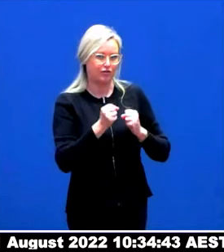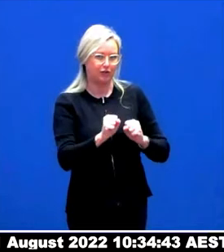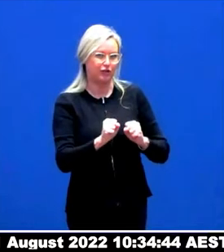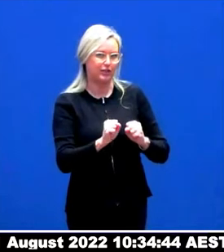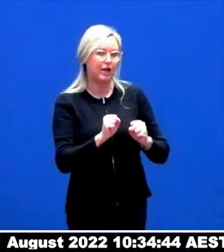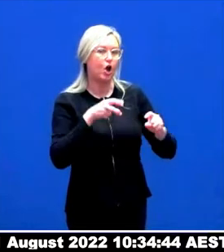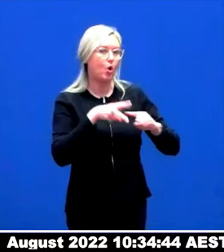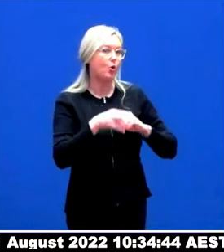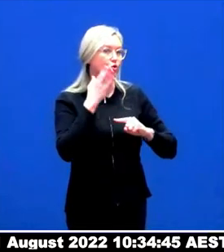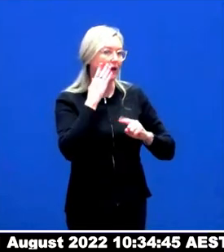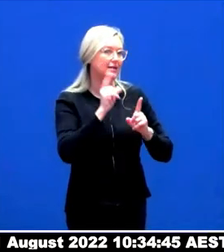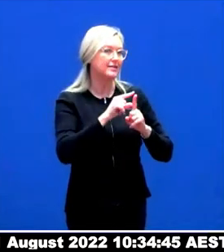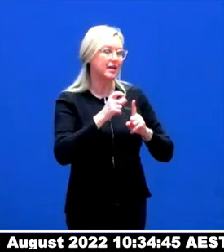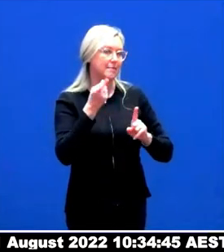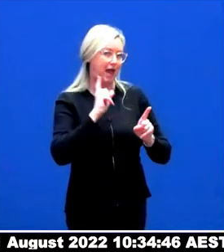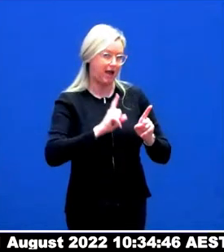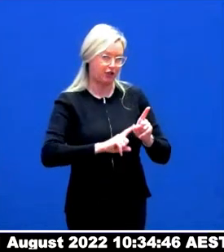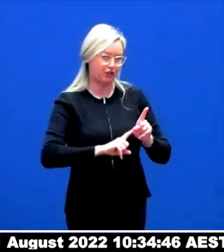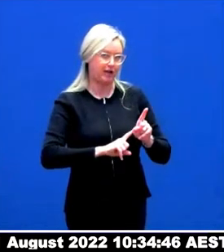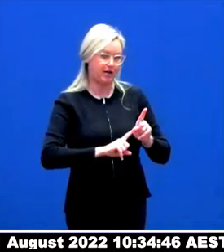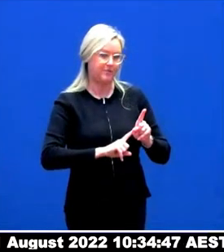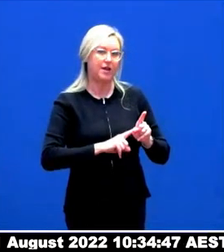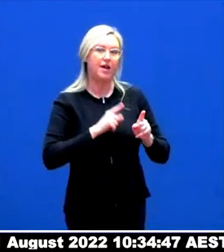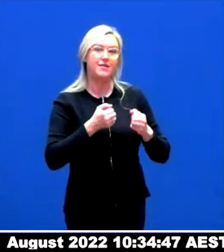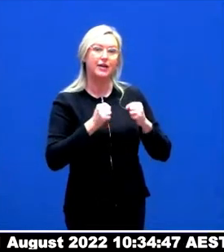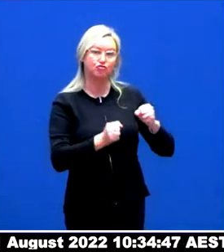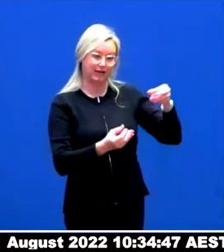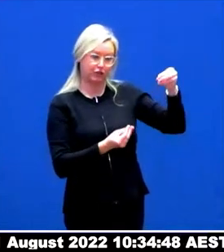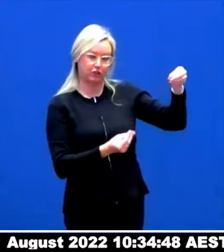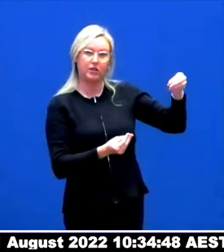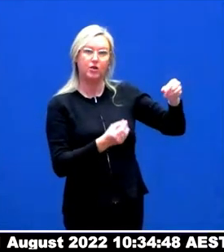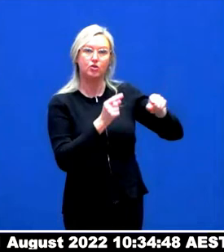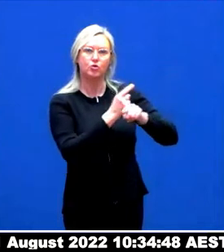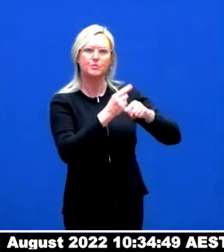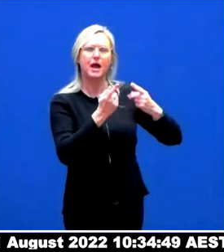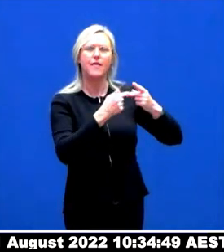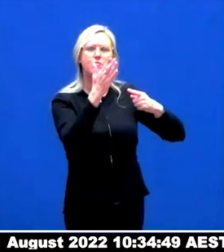It was. MS EASTMAN: And the Strategy also sets out priority areas, and